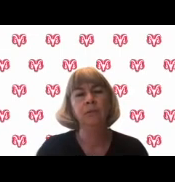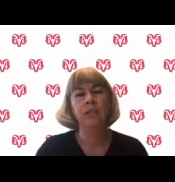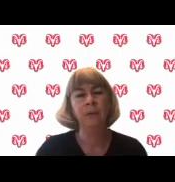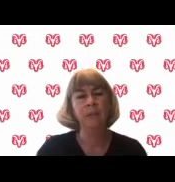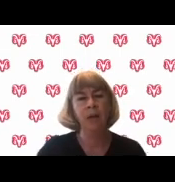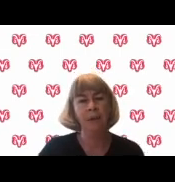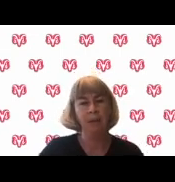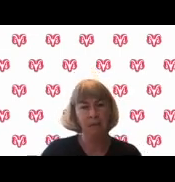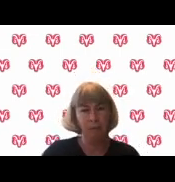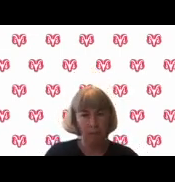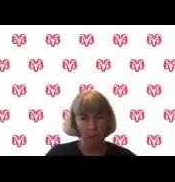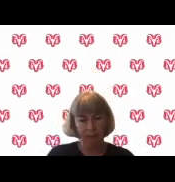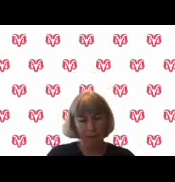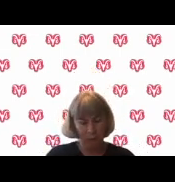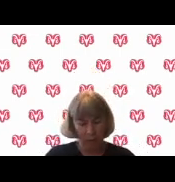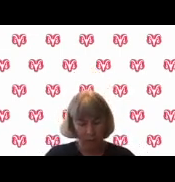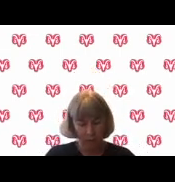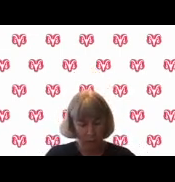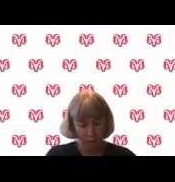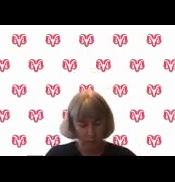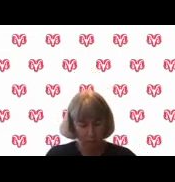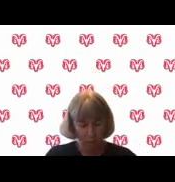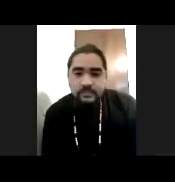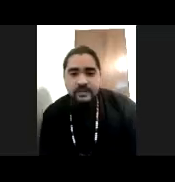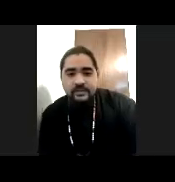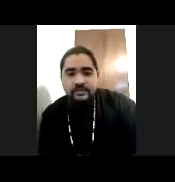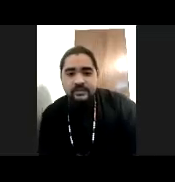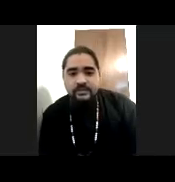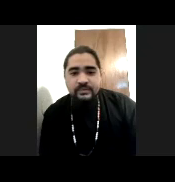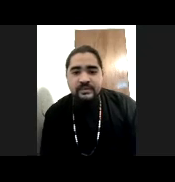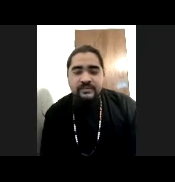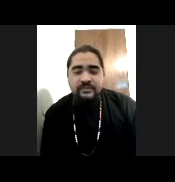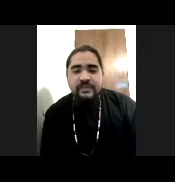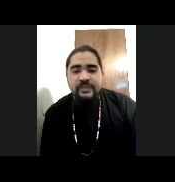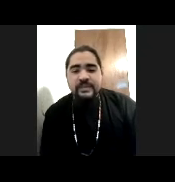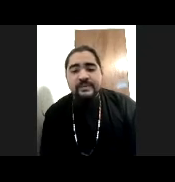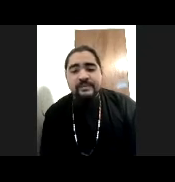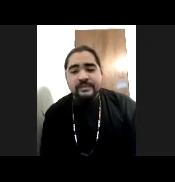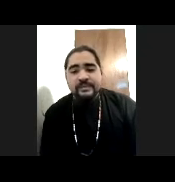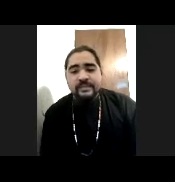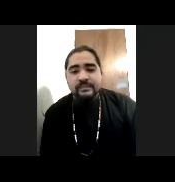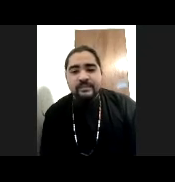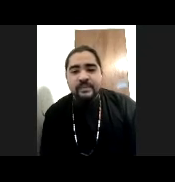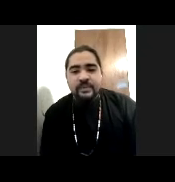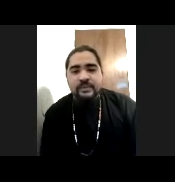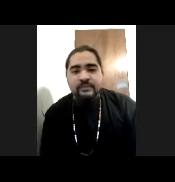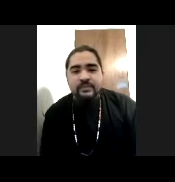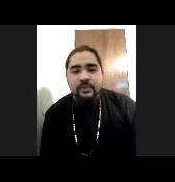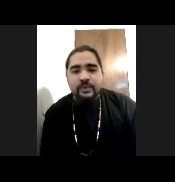Shane, You want to talk about your idea? Yeah. So definitely, you know, we would love to work with